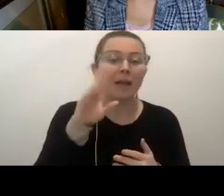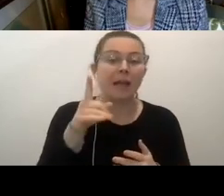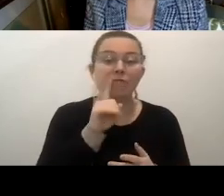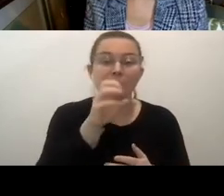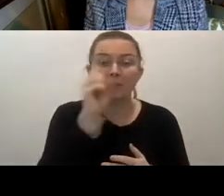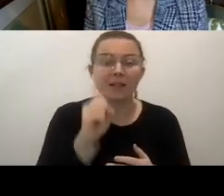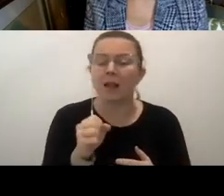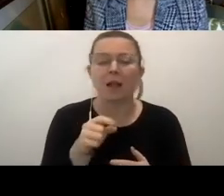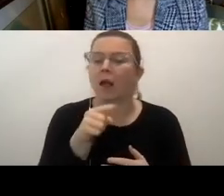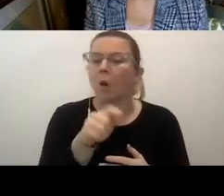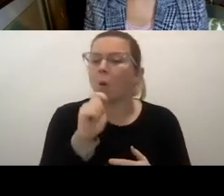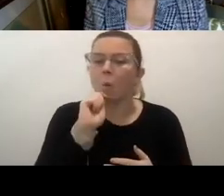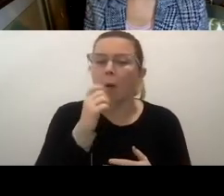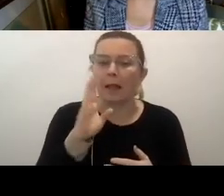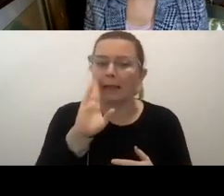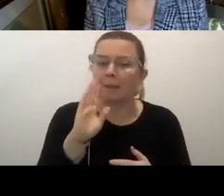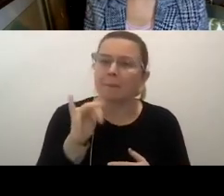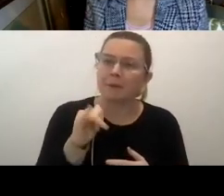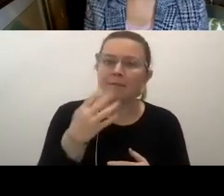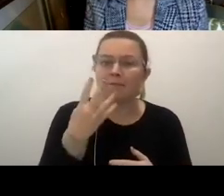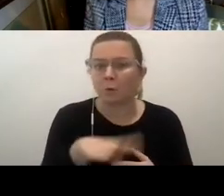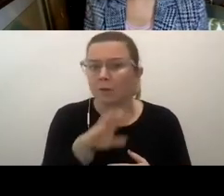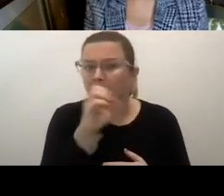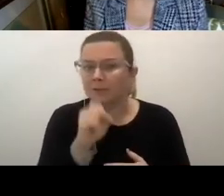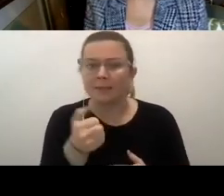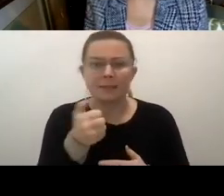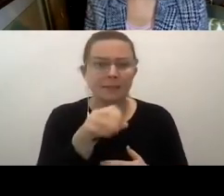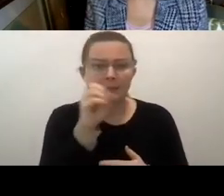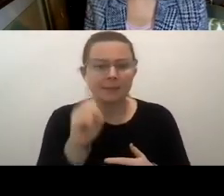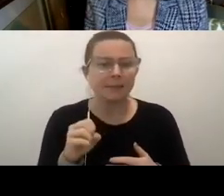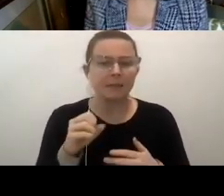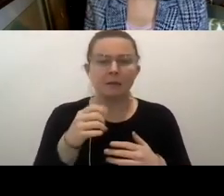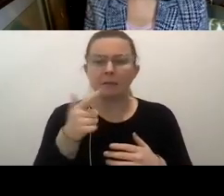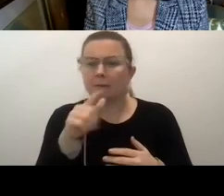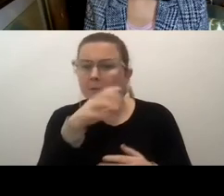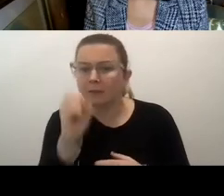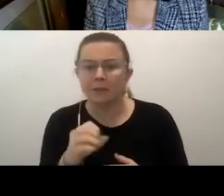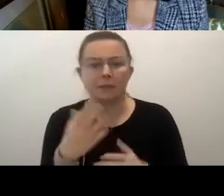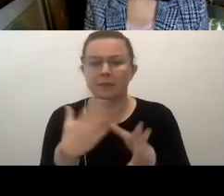or sixty percent or forty percent (it depends on the deafness). But, at the same time, you should